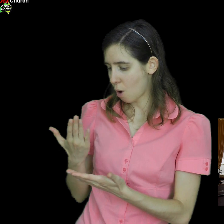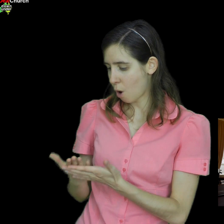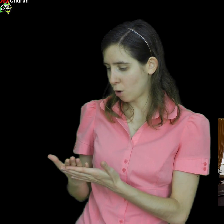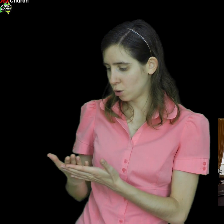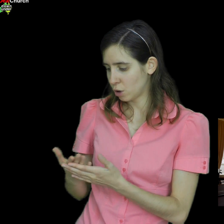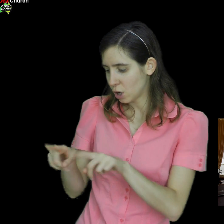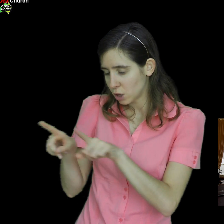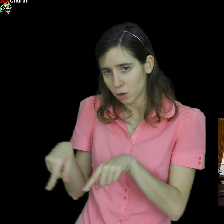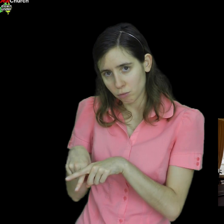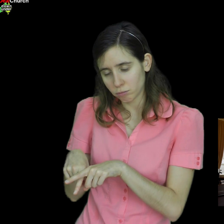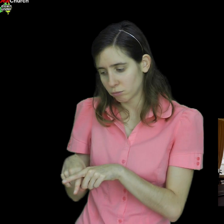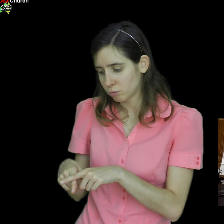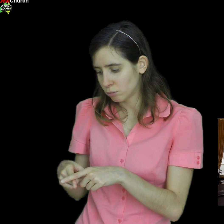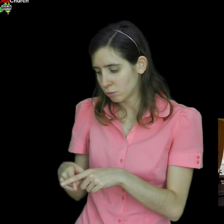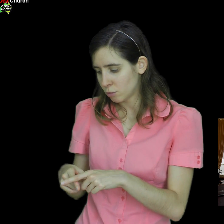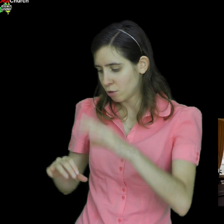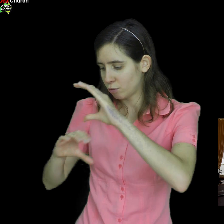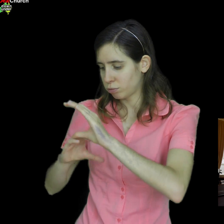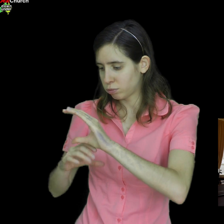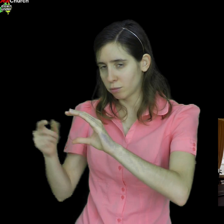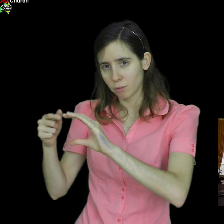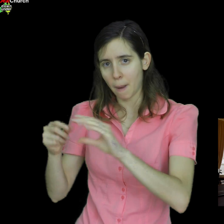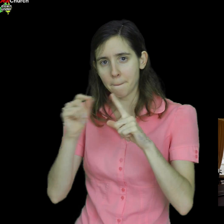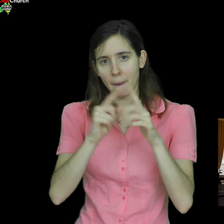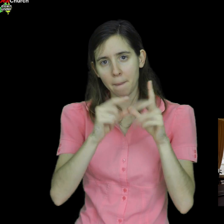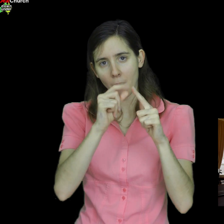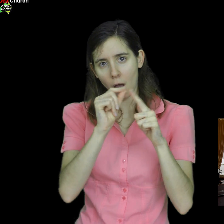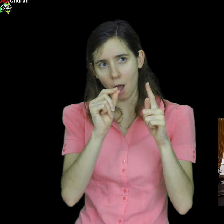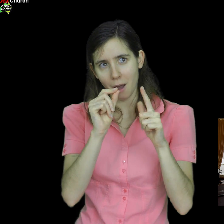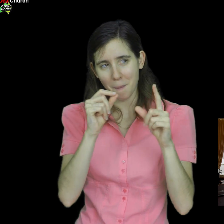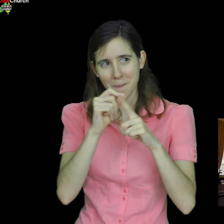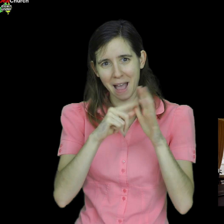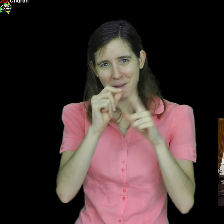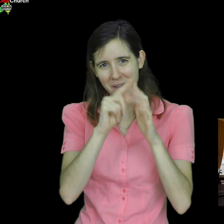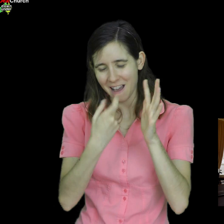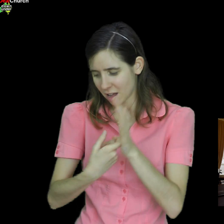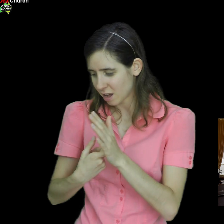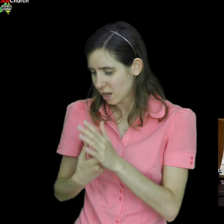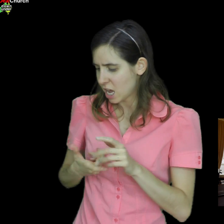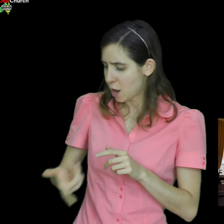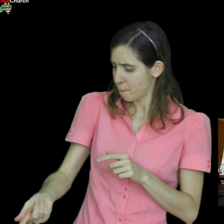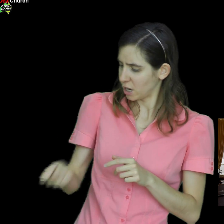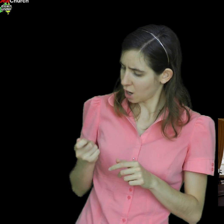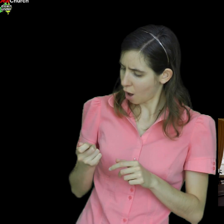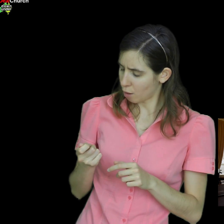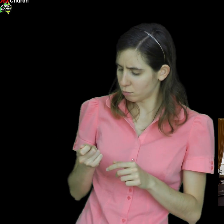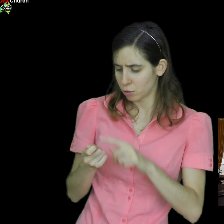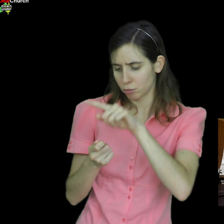paper leaflet atop a pile of documents and other papers. Reaching for it, he remembered